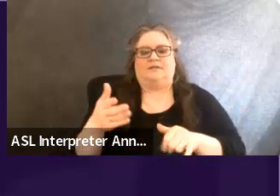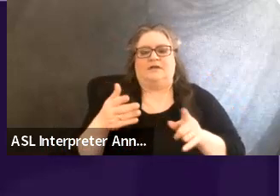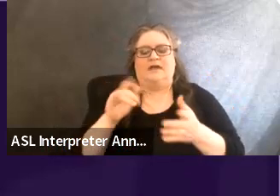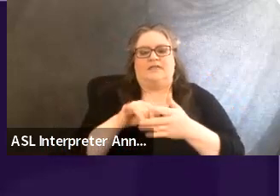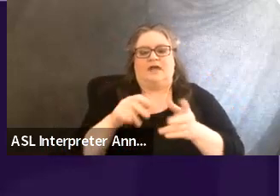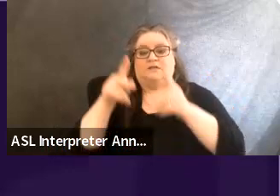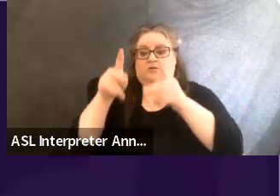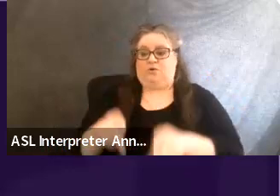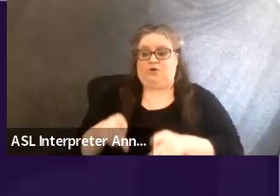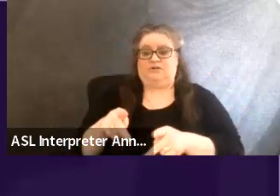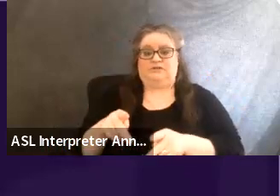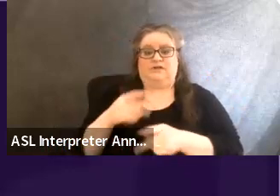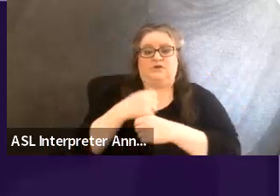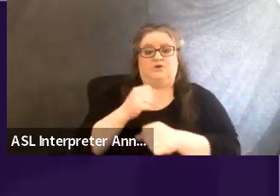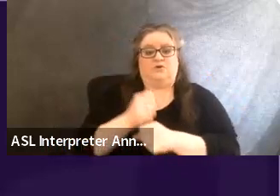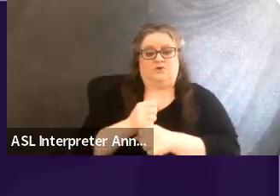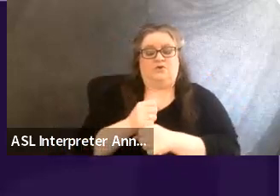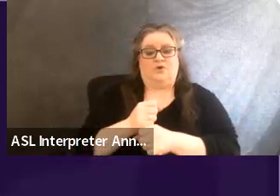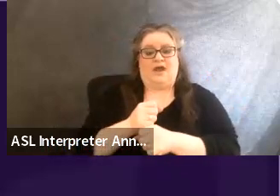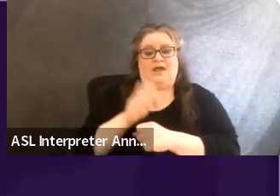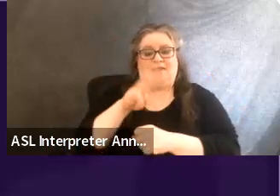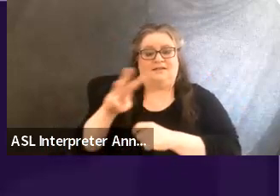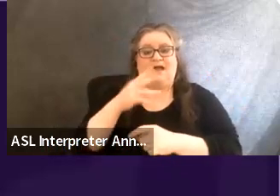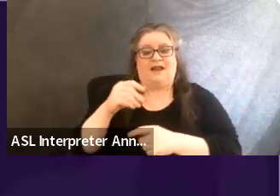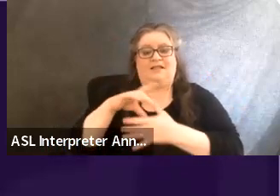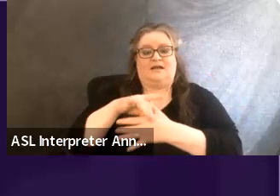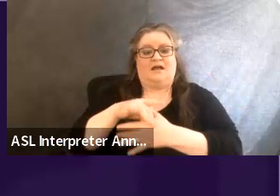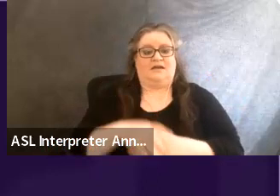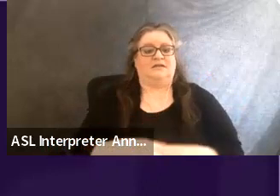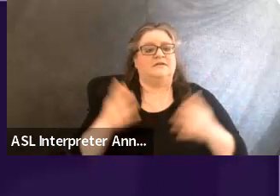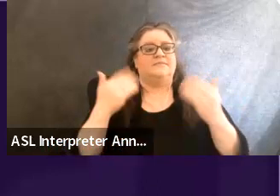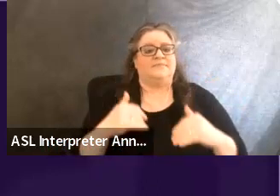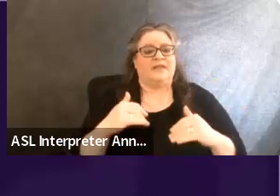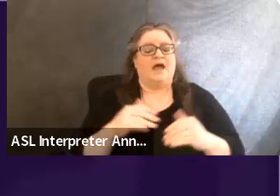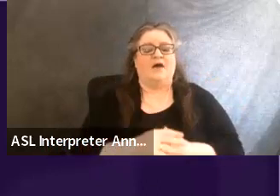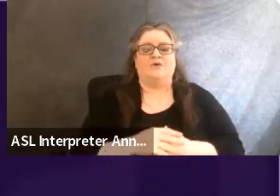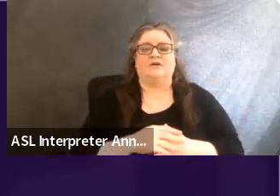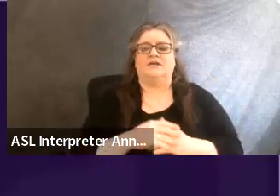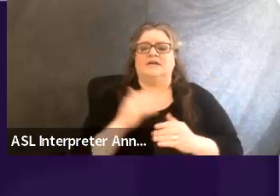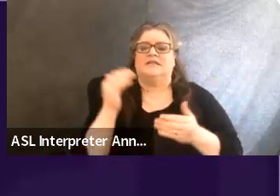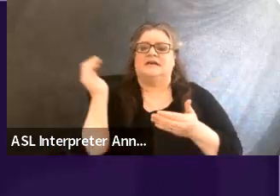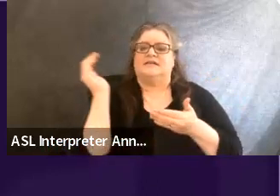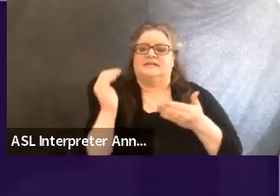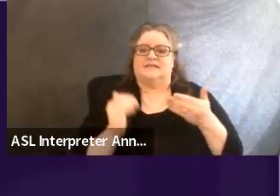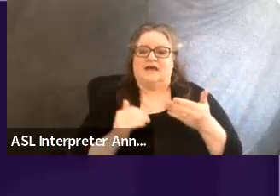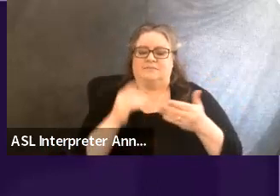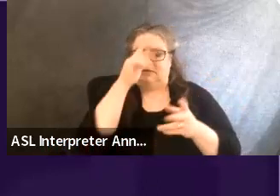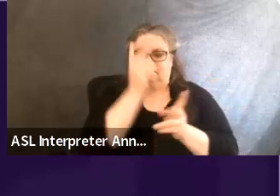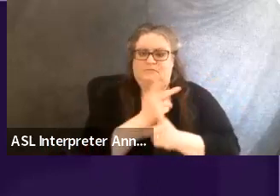creating the site and its contents. Now let's get down to the steps and find out how we can improve